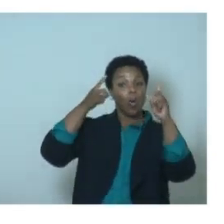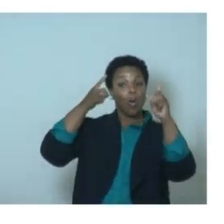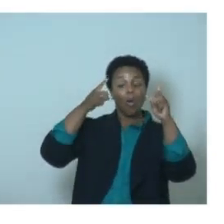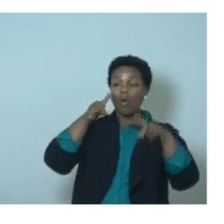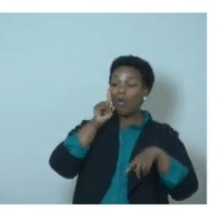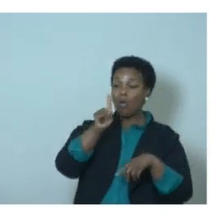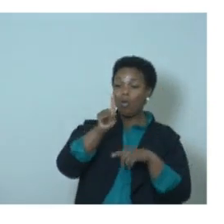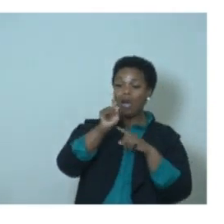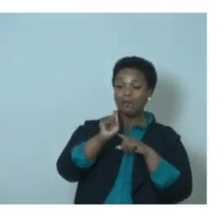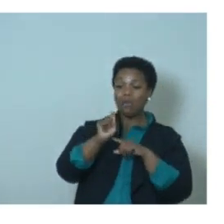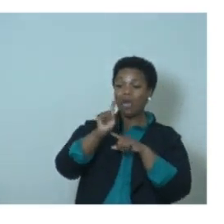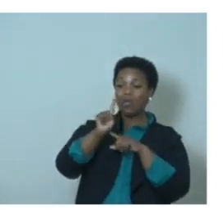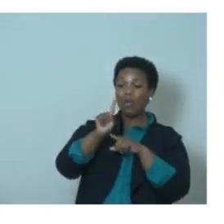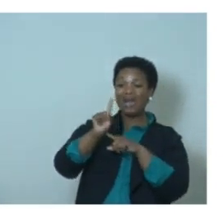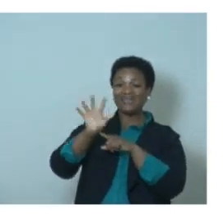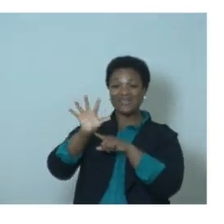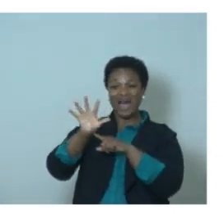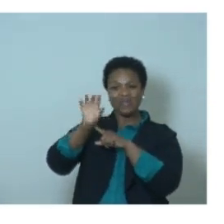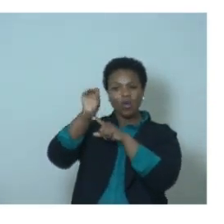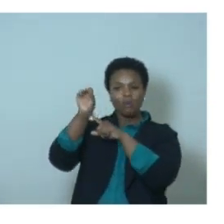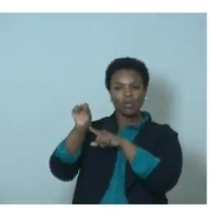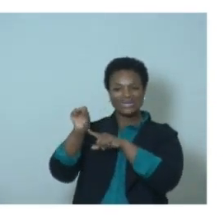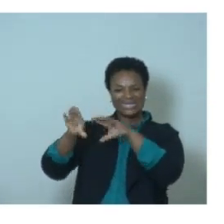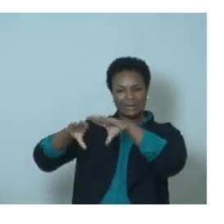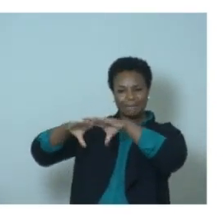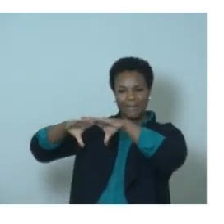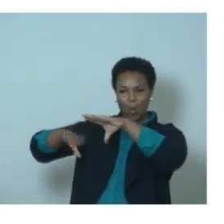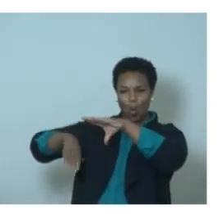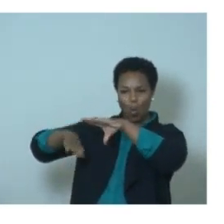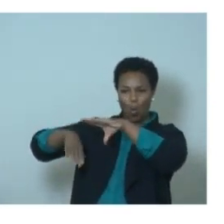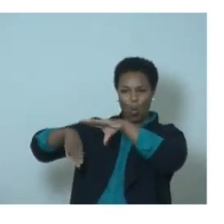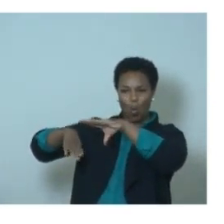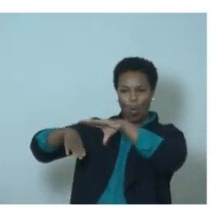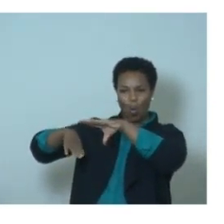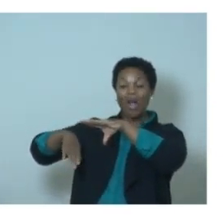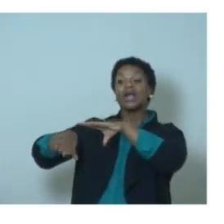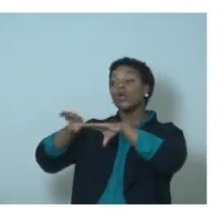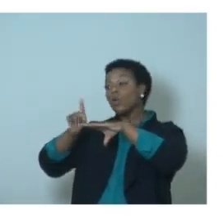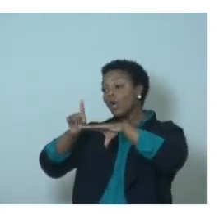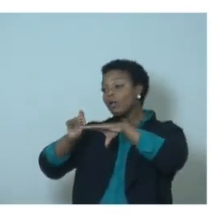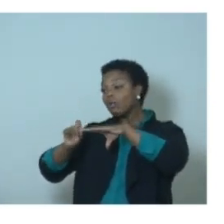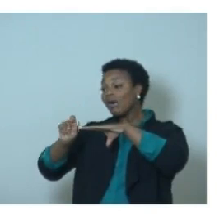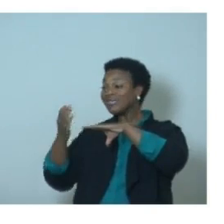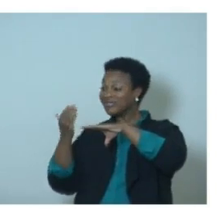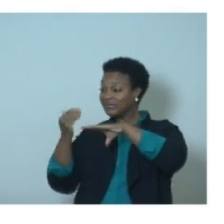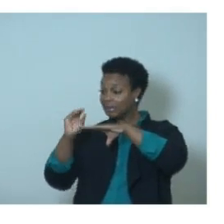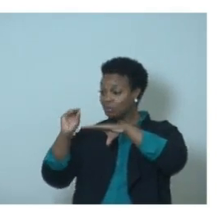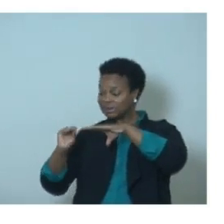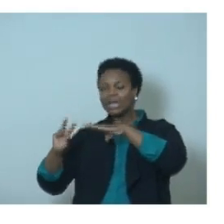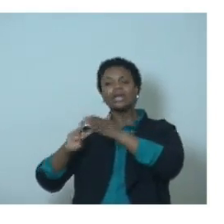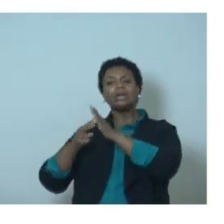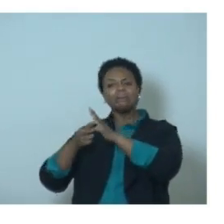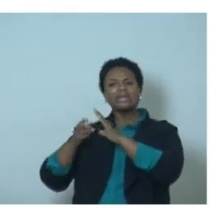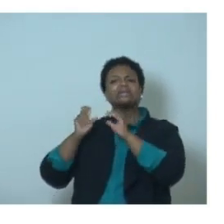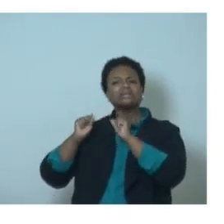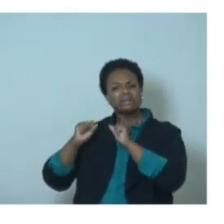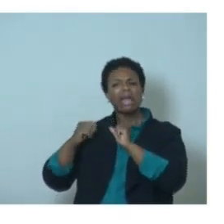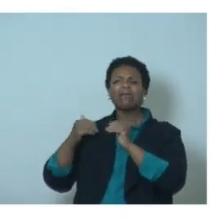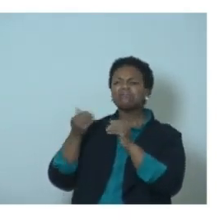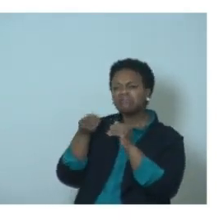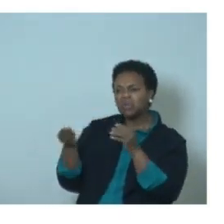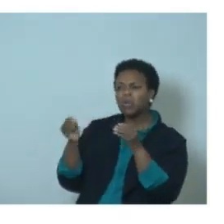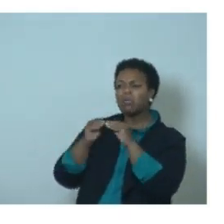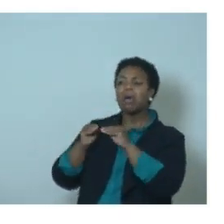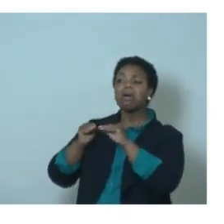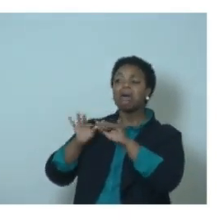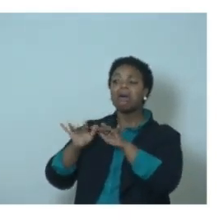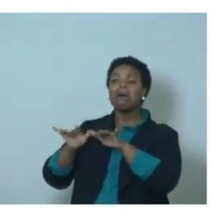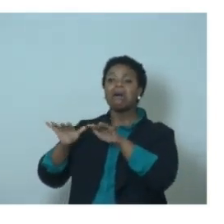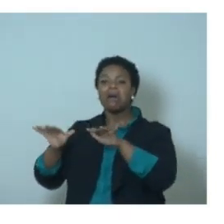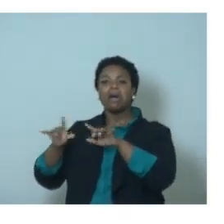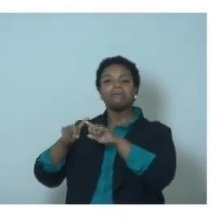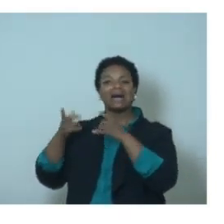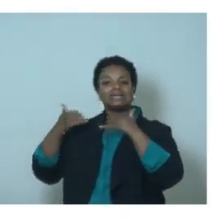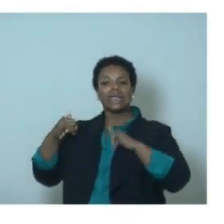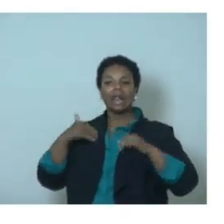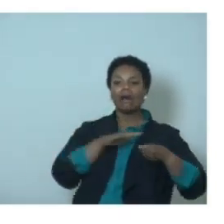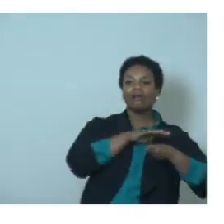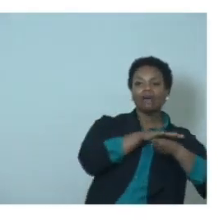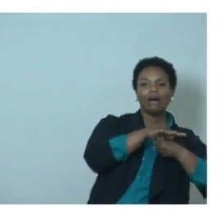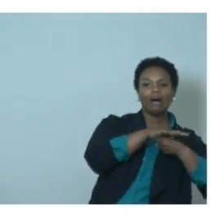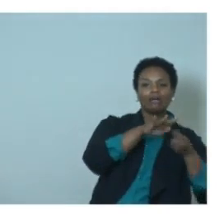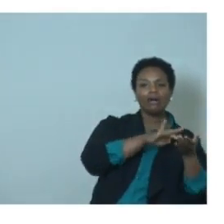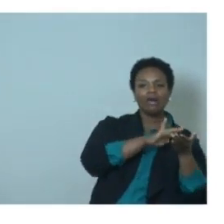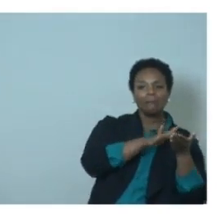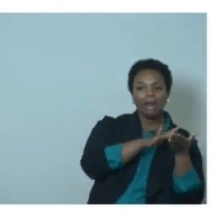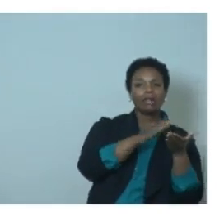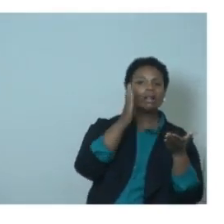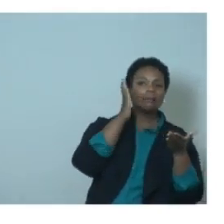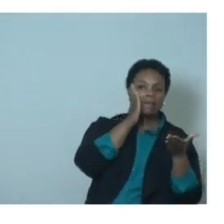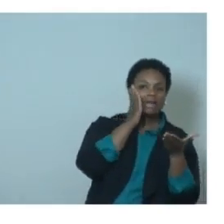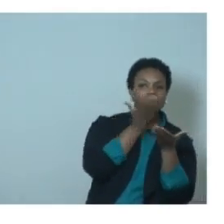BUT FIRST LET’S GO OVER THE NUMBERS, YOU KNOW, OUR TARGET IS TO GET BELOW 1.15 1.15 GIVES US ROOM TO HAVE A CERTAIN PERCENT OF ADDITIONAL CASES WITHOUT OVERWHELMING THE DELIVERY SYSTEM